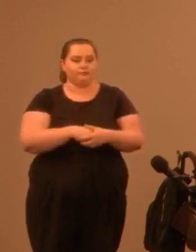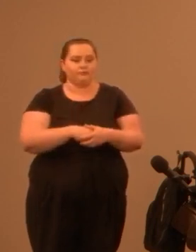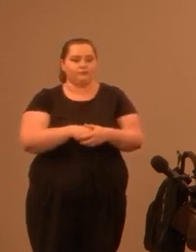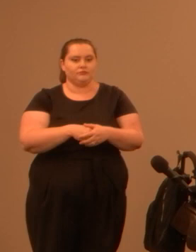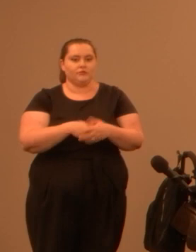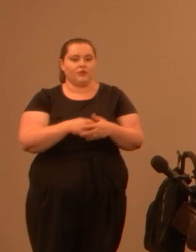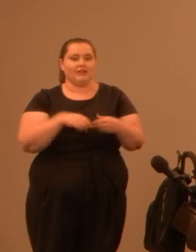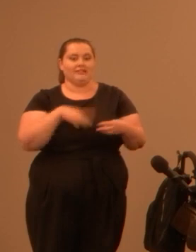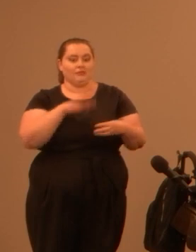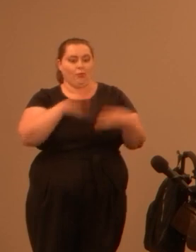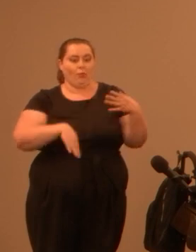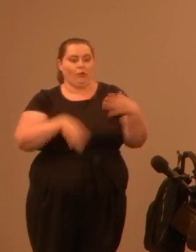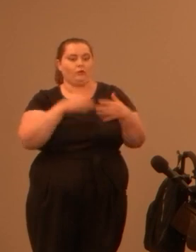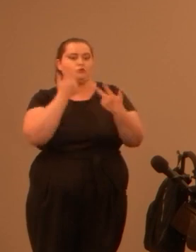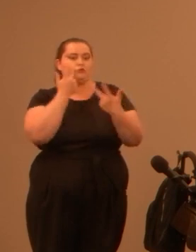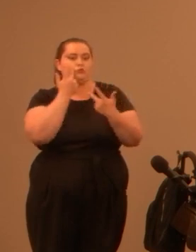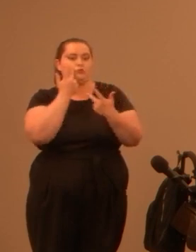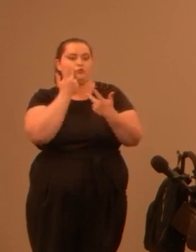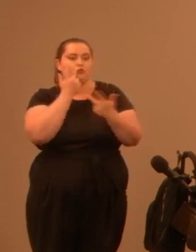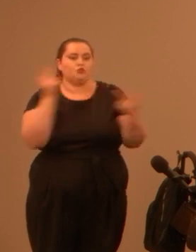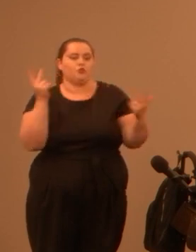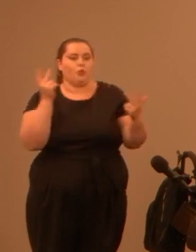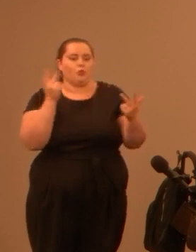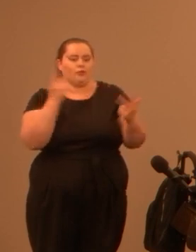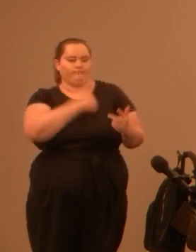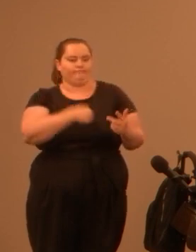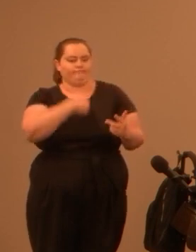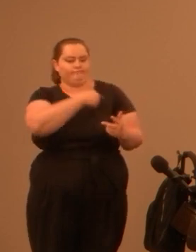have demonstrated an unwavering commitment to improving the